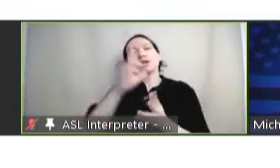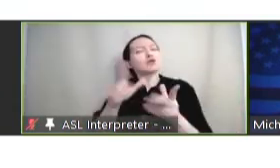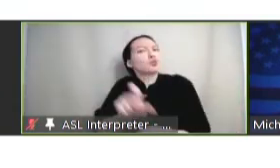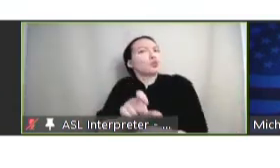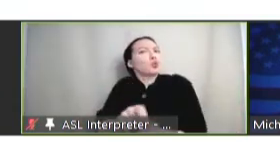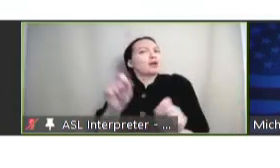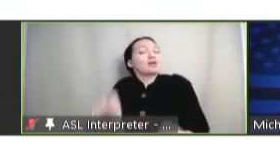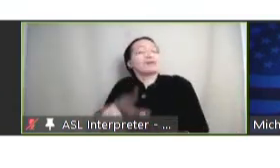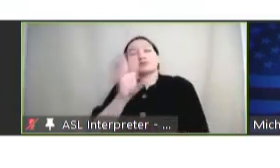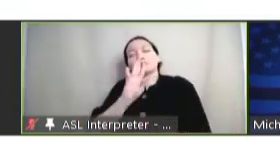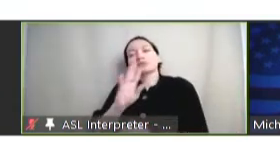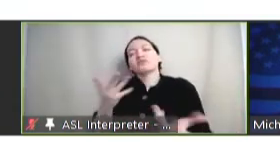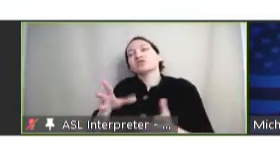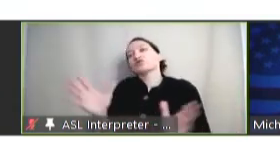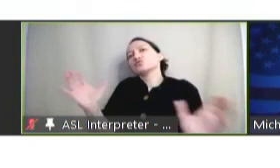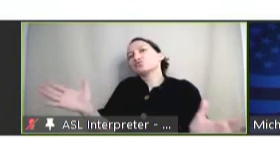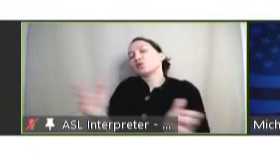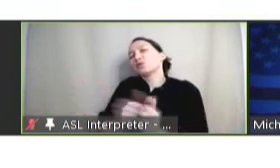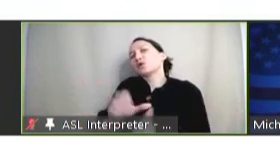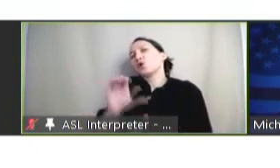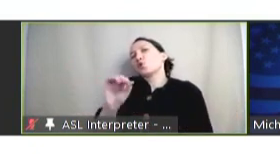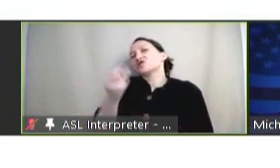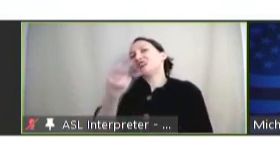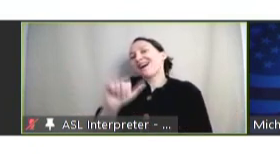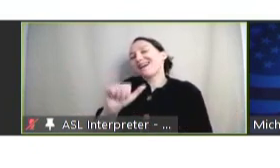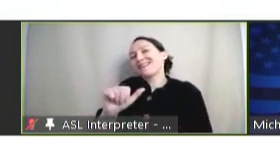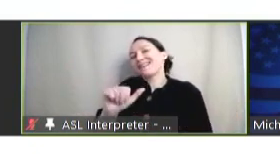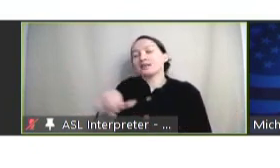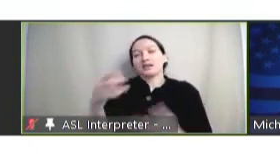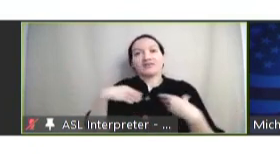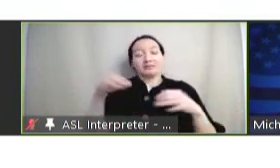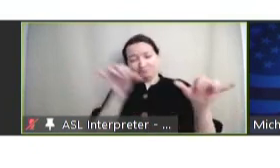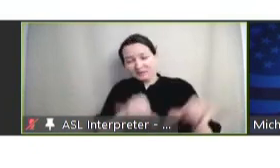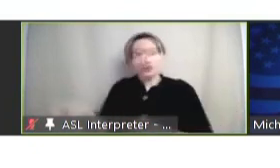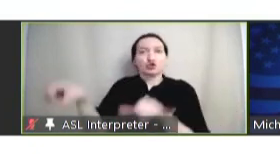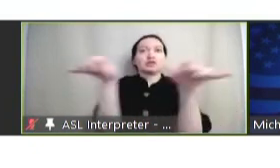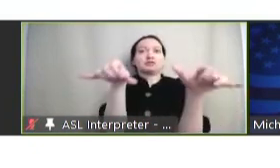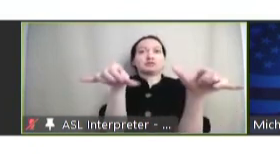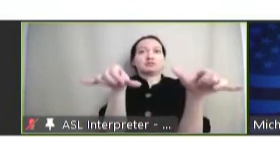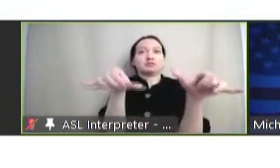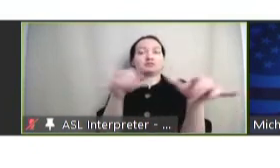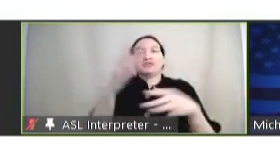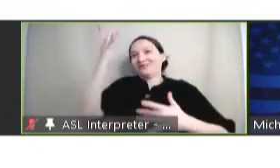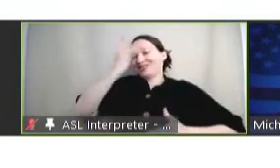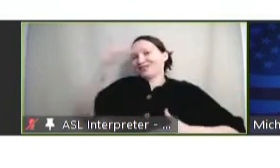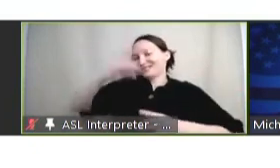OSHA about potentially doing a standard for infectious disease in workplaces,